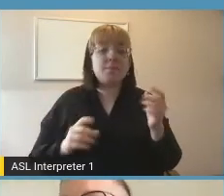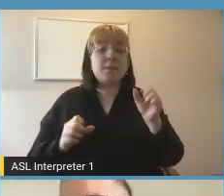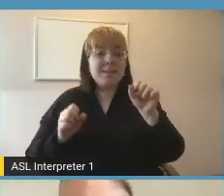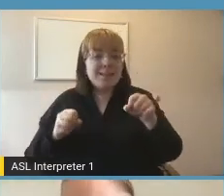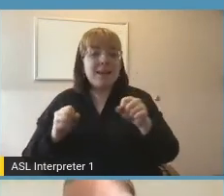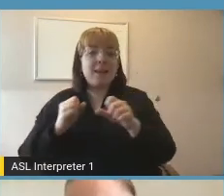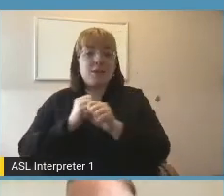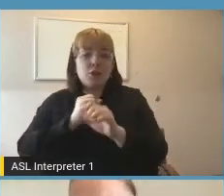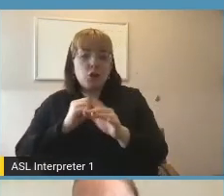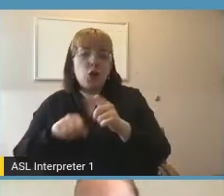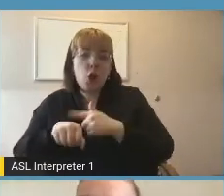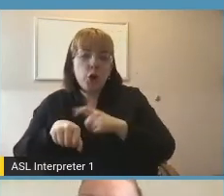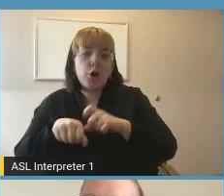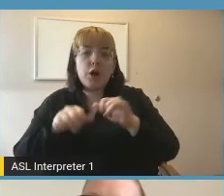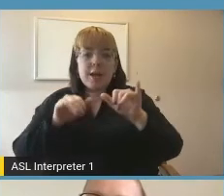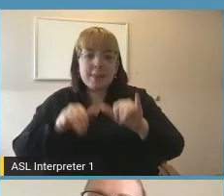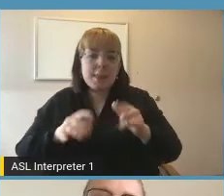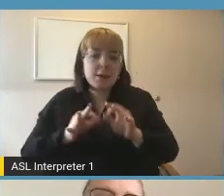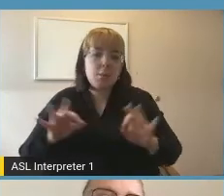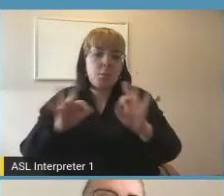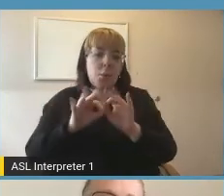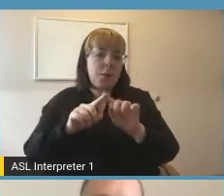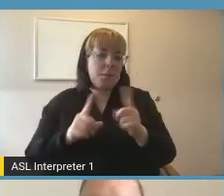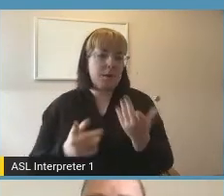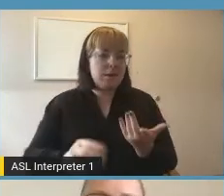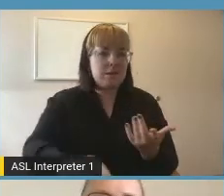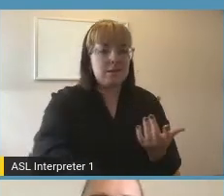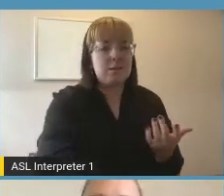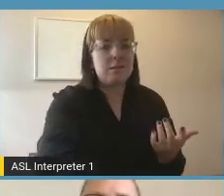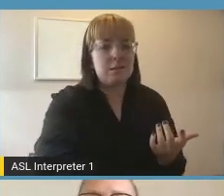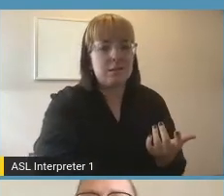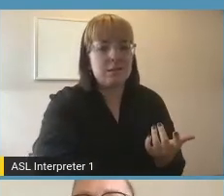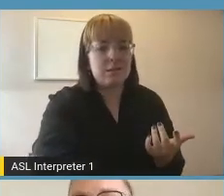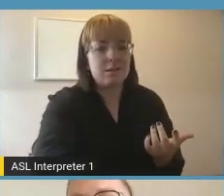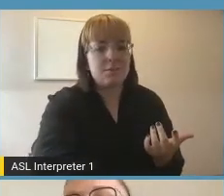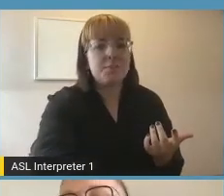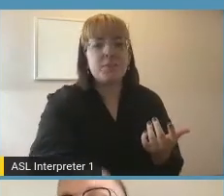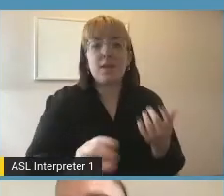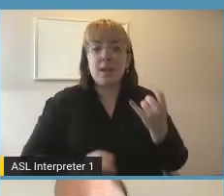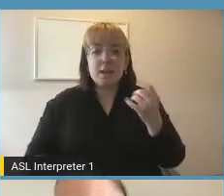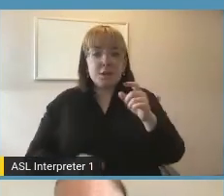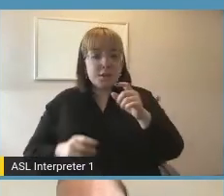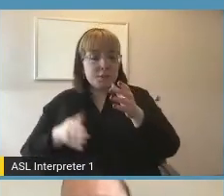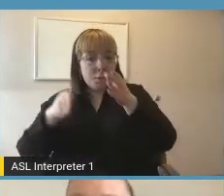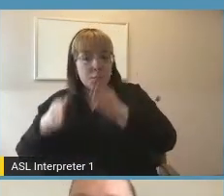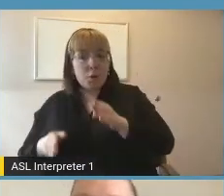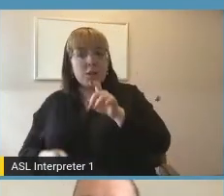to know this in order to enjoy the story, in order to understand the history? Or can